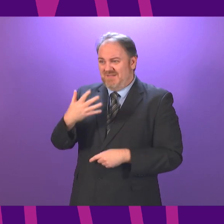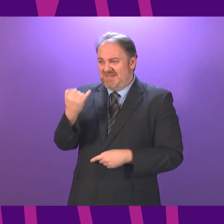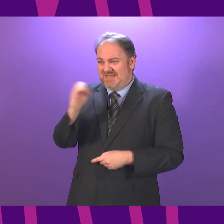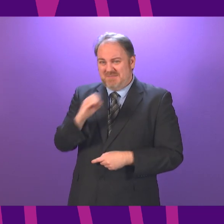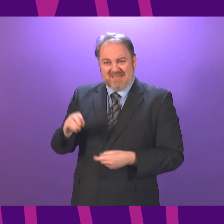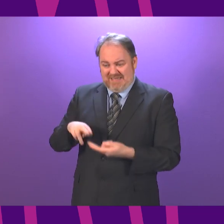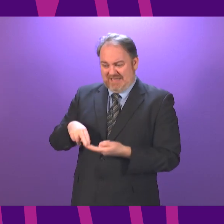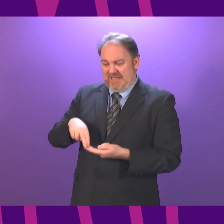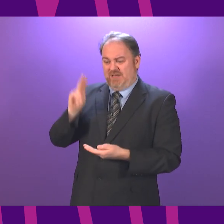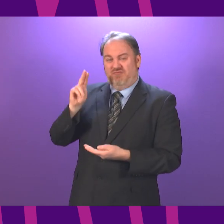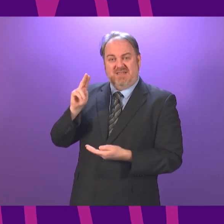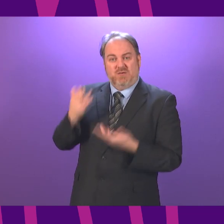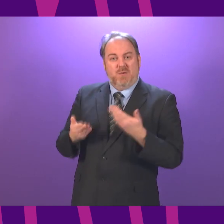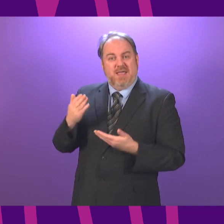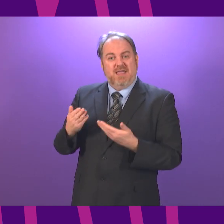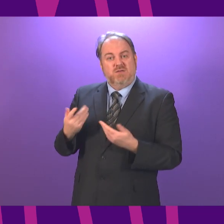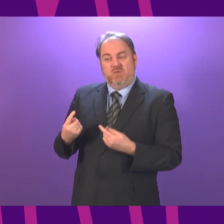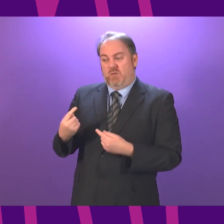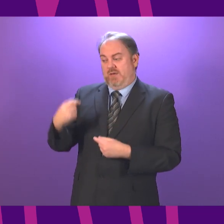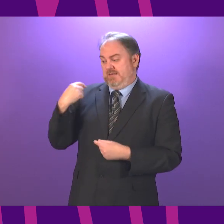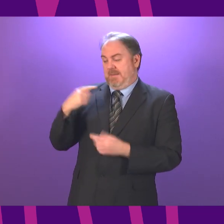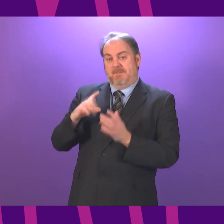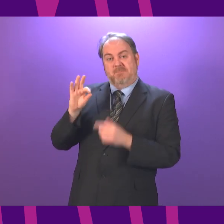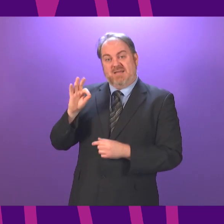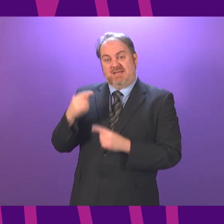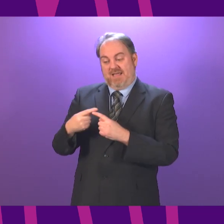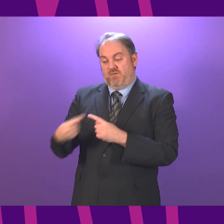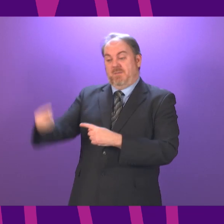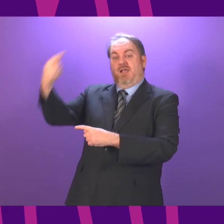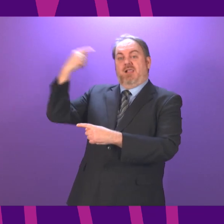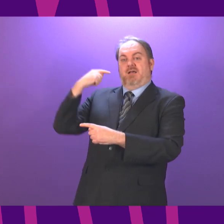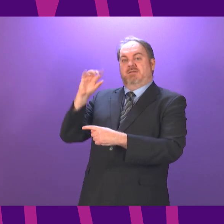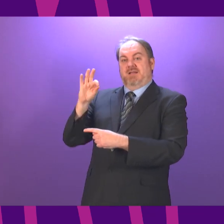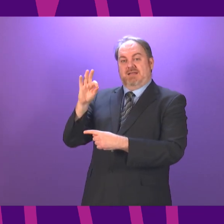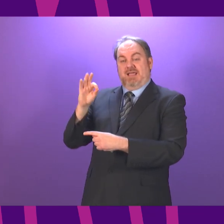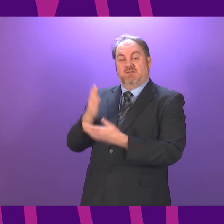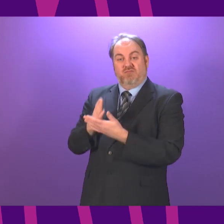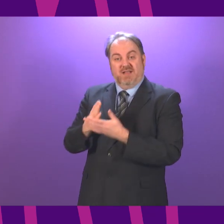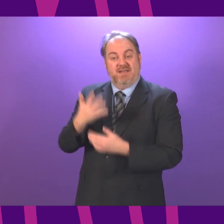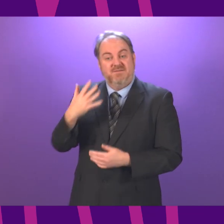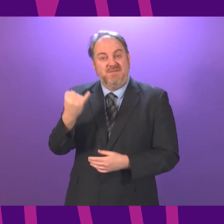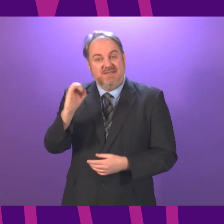of people vaccinated, and a further increase from Monday to Tuesday this week. Having done more than